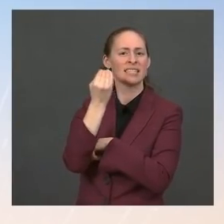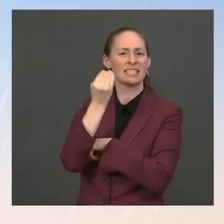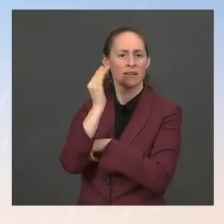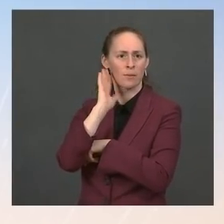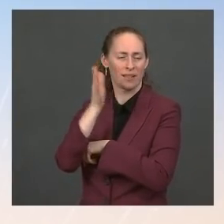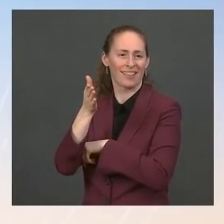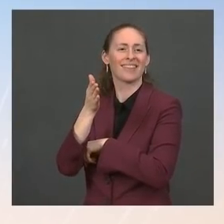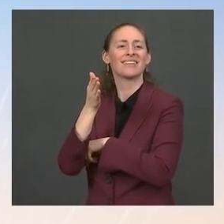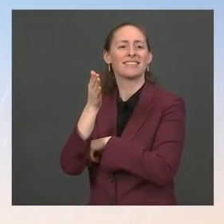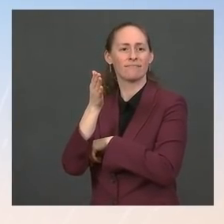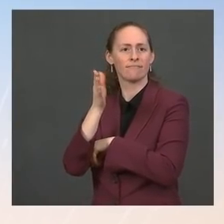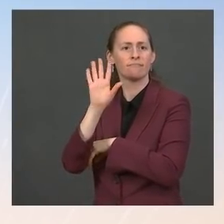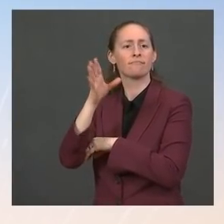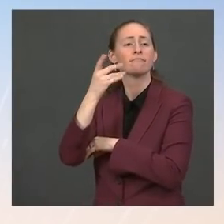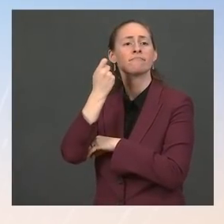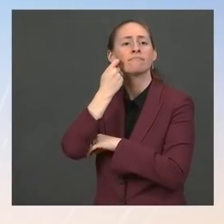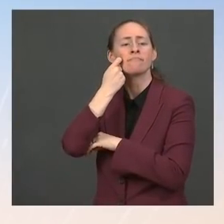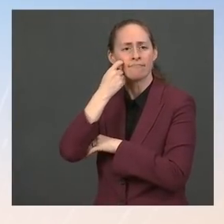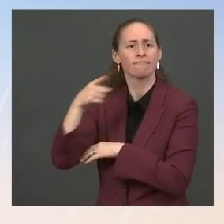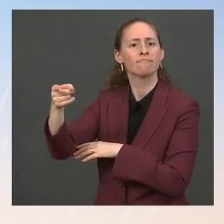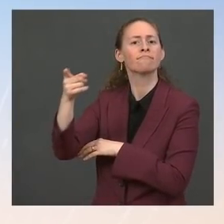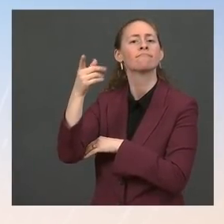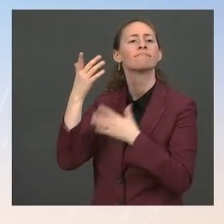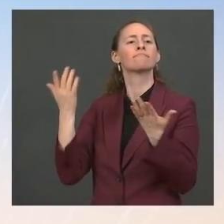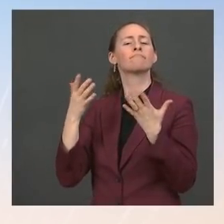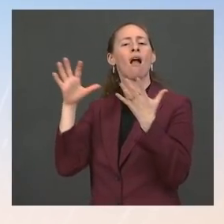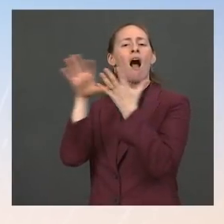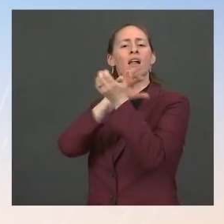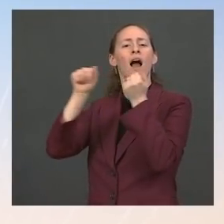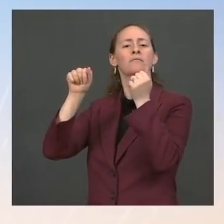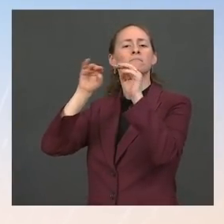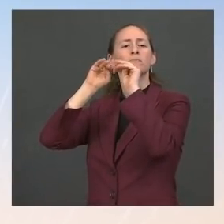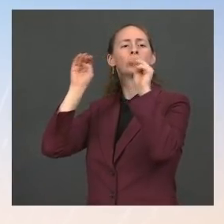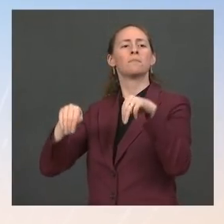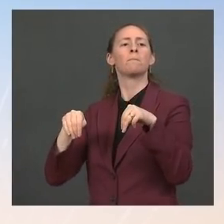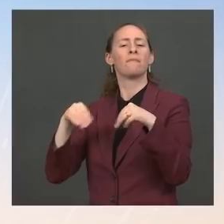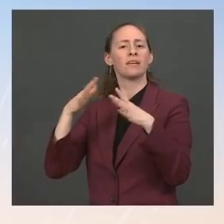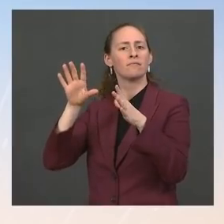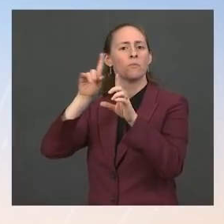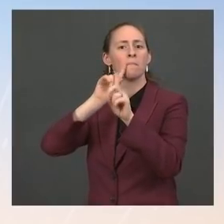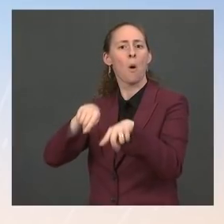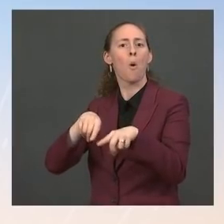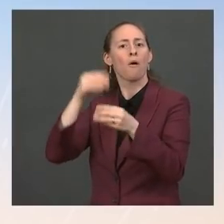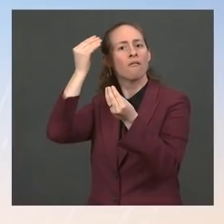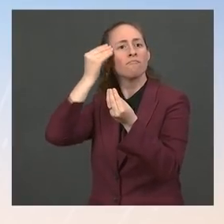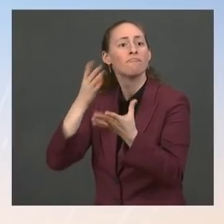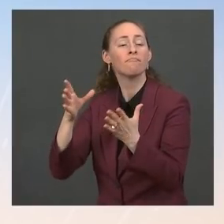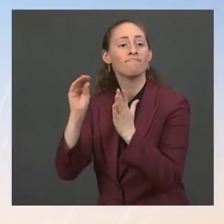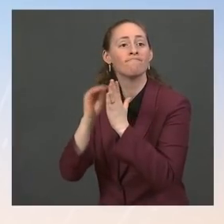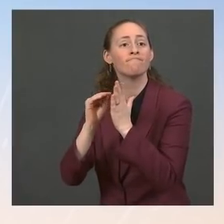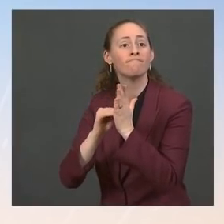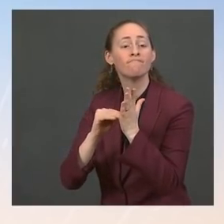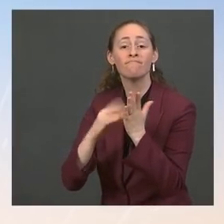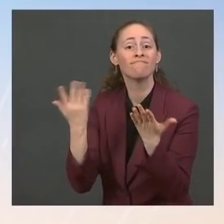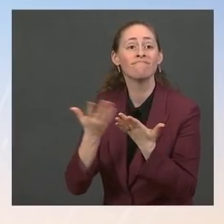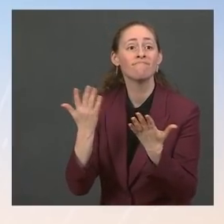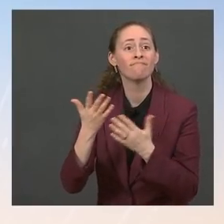in the country may amount to genocide. Its use of forced slave labor and forced sterilizations and other actions,